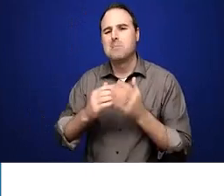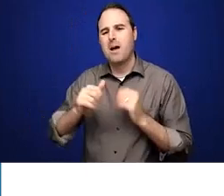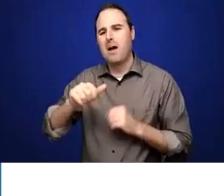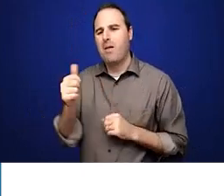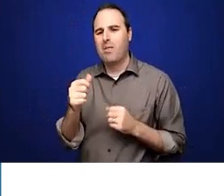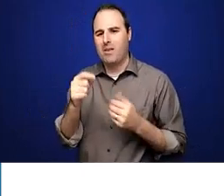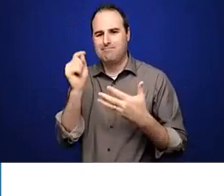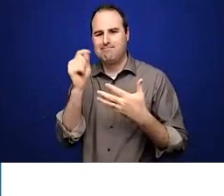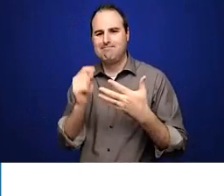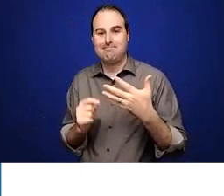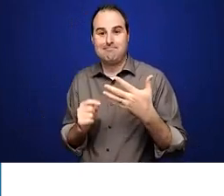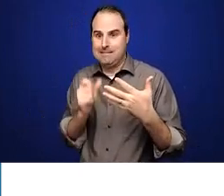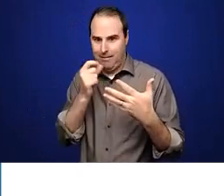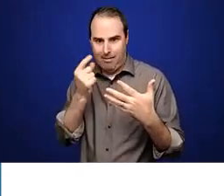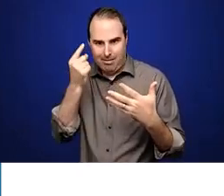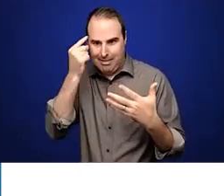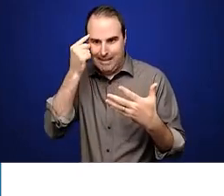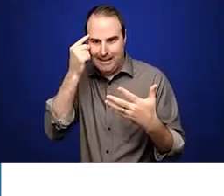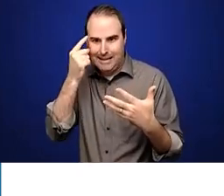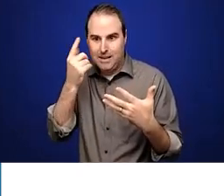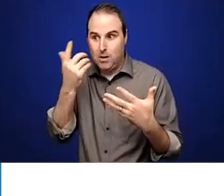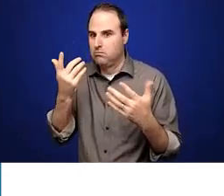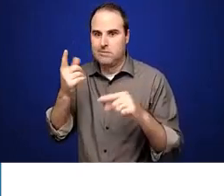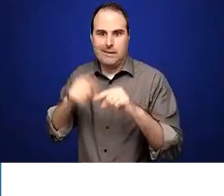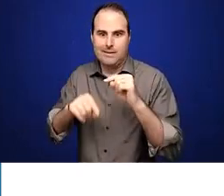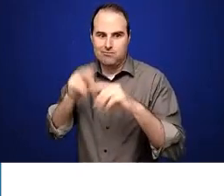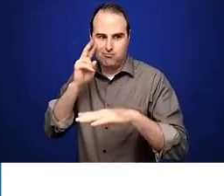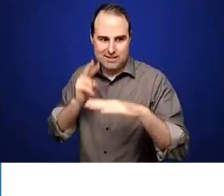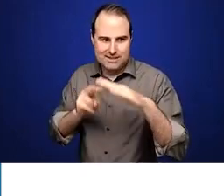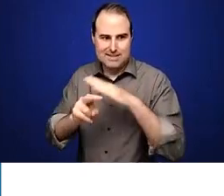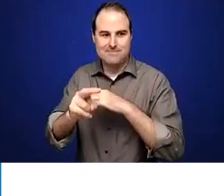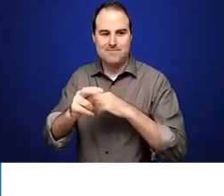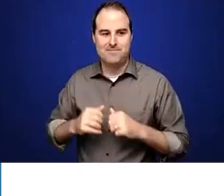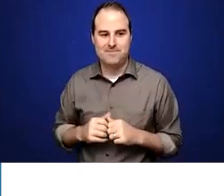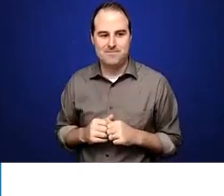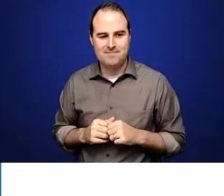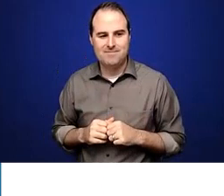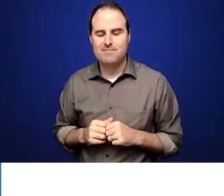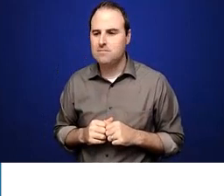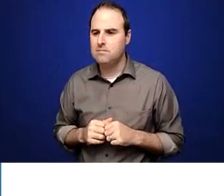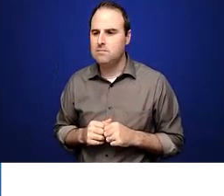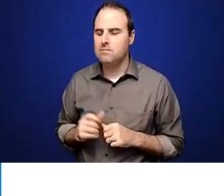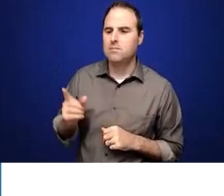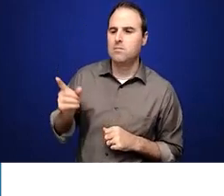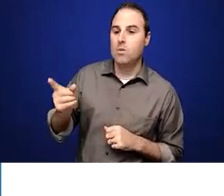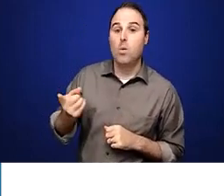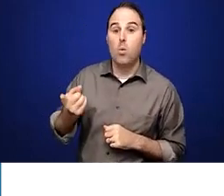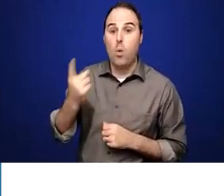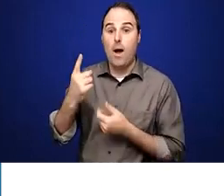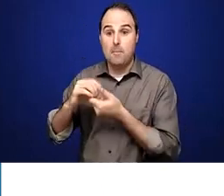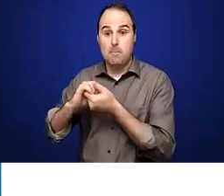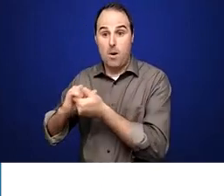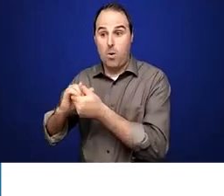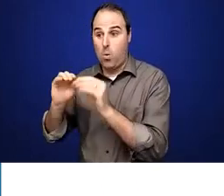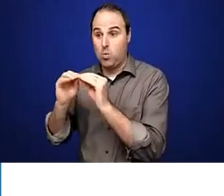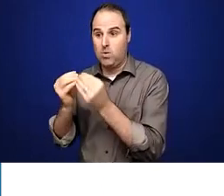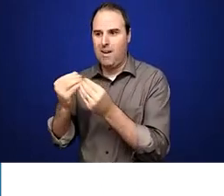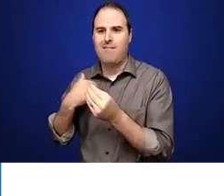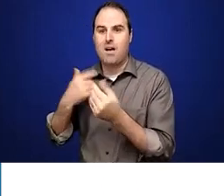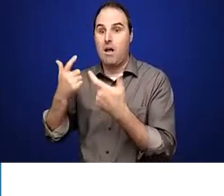taken into account or we couldn't really predict. For example, one of our partner organizations had a large mandate change that led